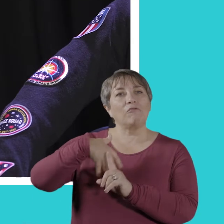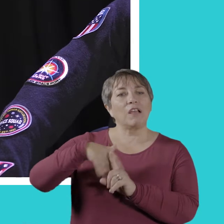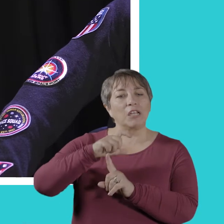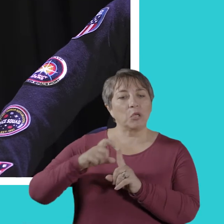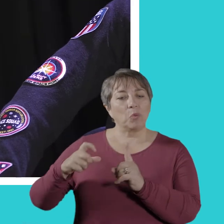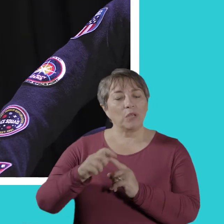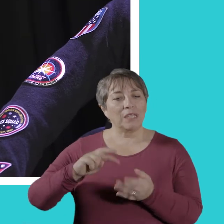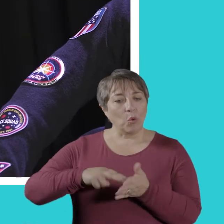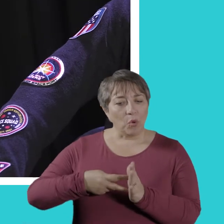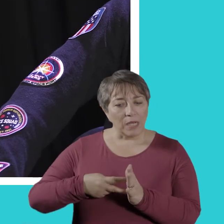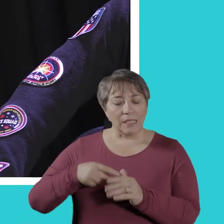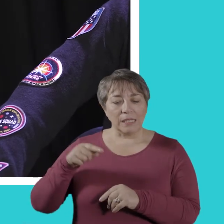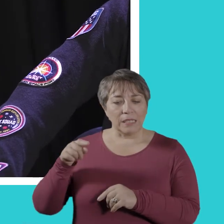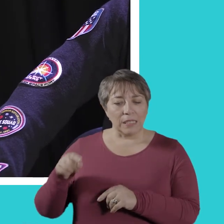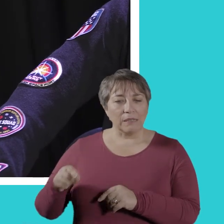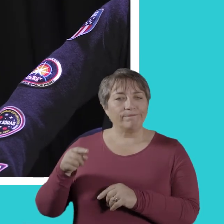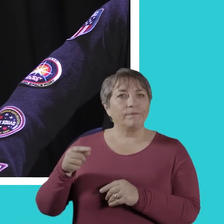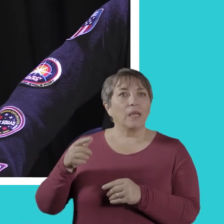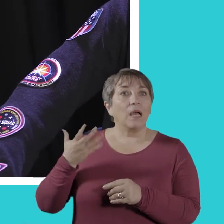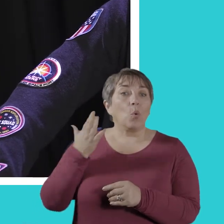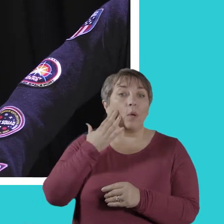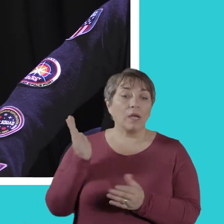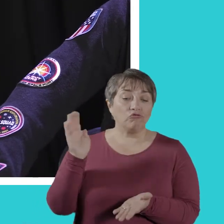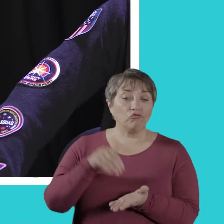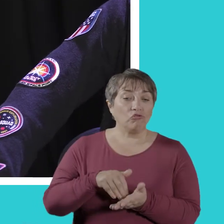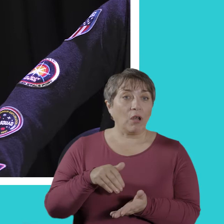with certain discourse so if I come into a room and I'm saying actually what you're saying is